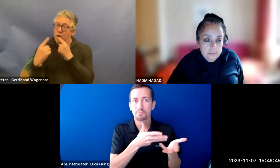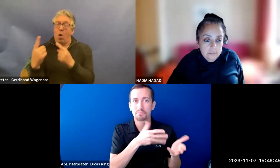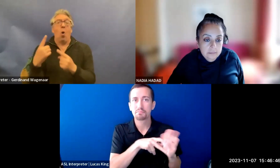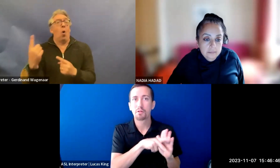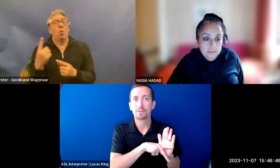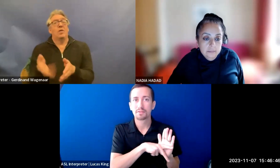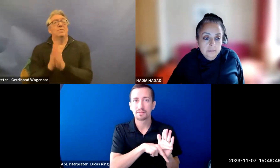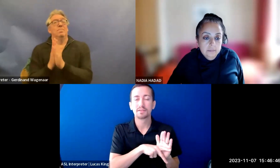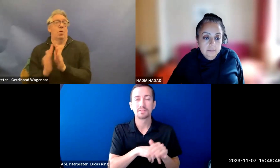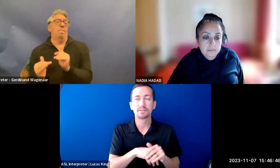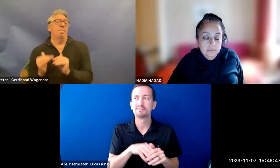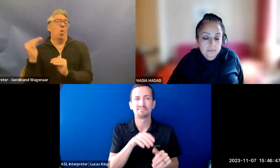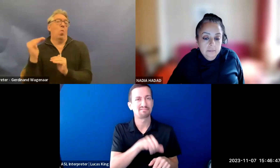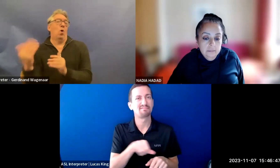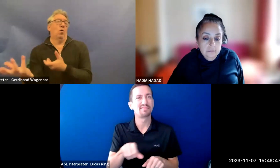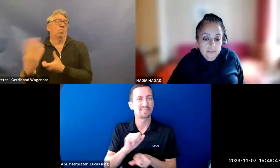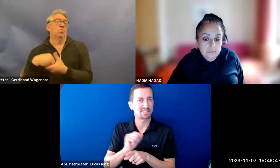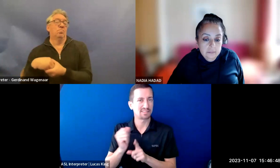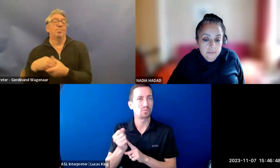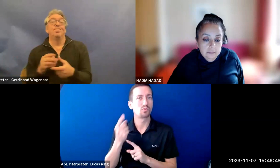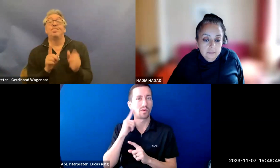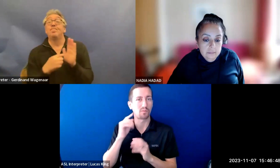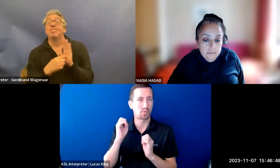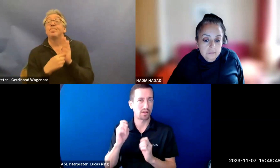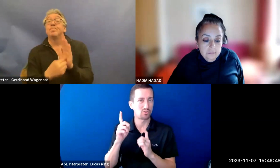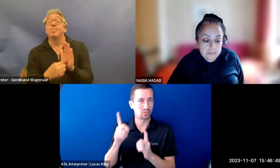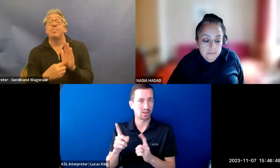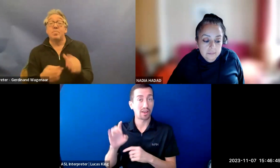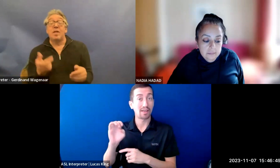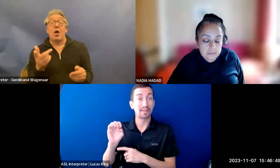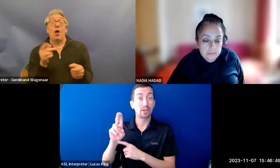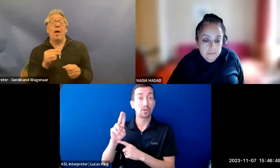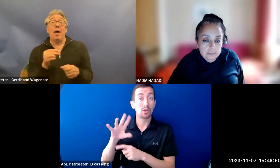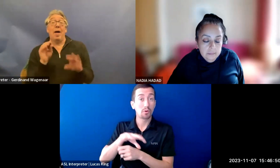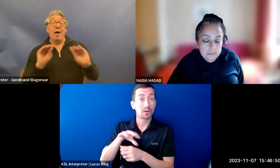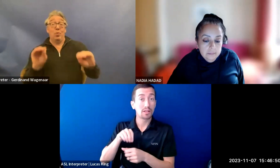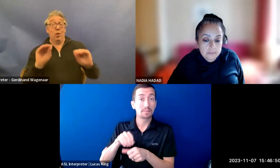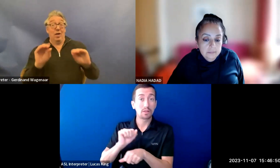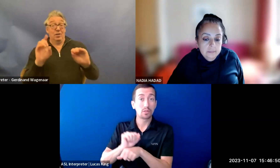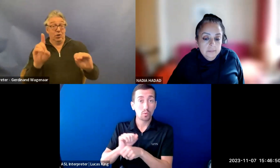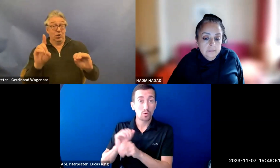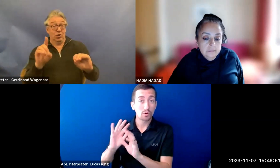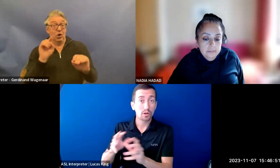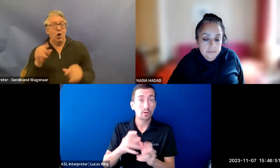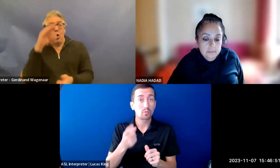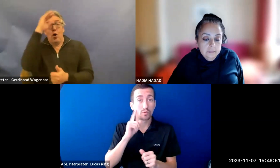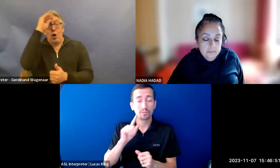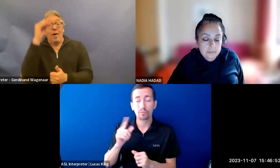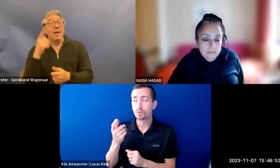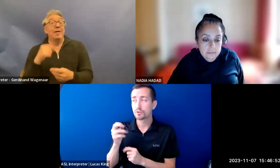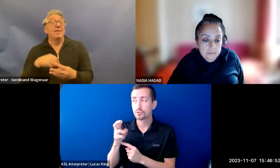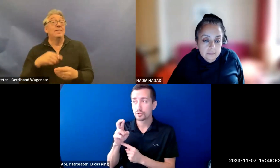This is the case of education, where the EU participates in the working groups of gender and inclusion.